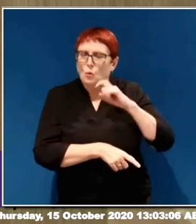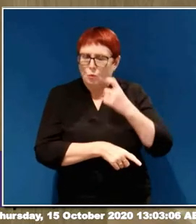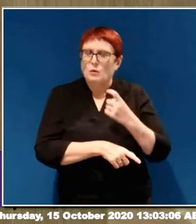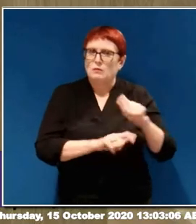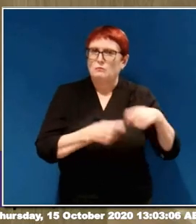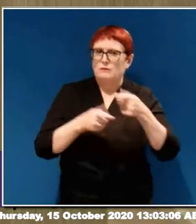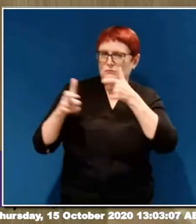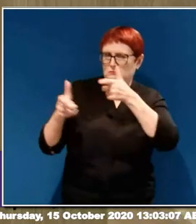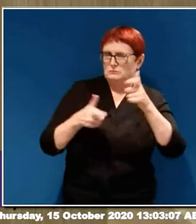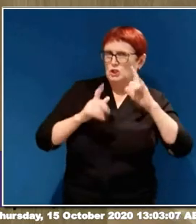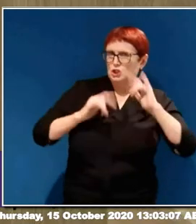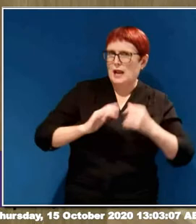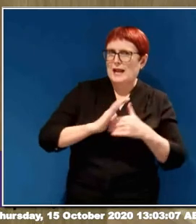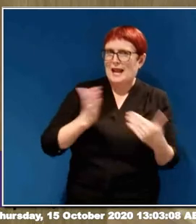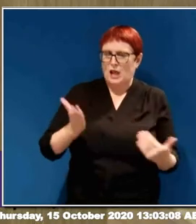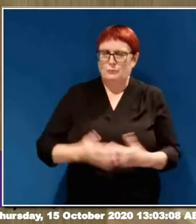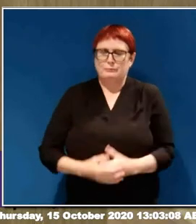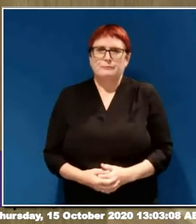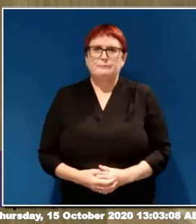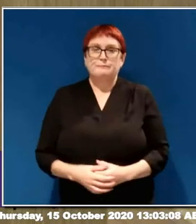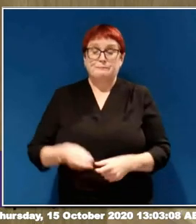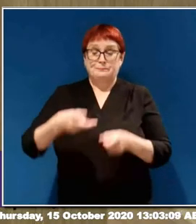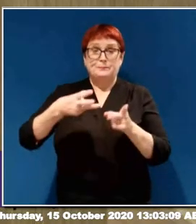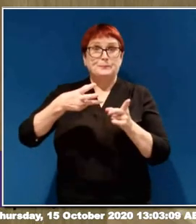And the third question, is there a mechanism